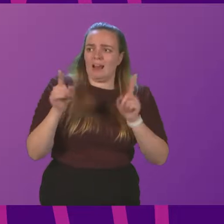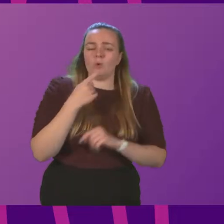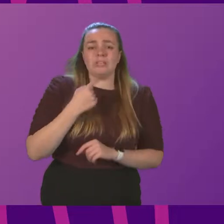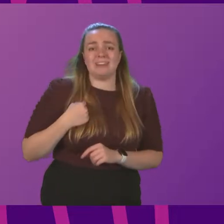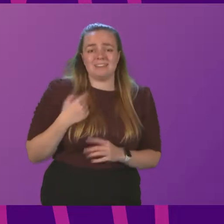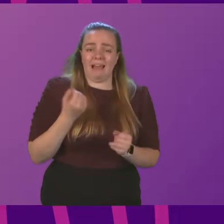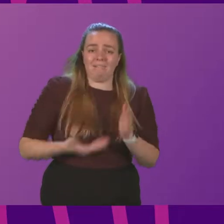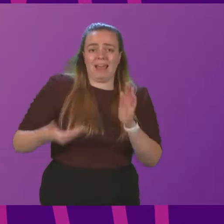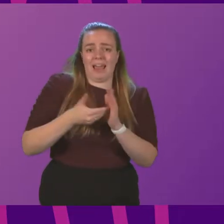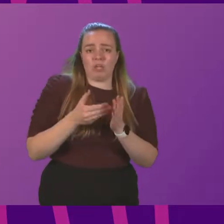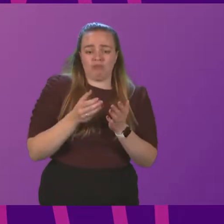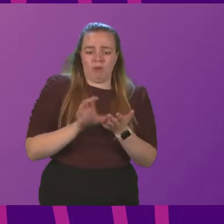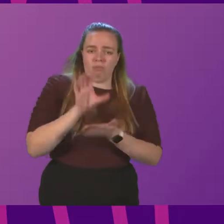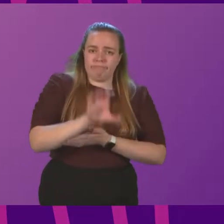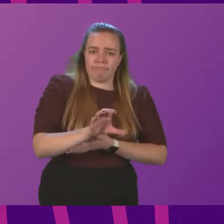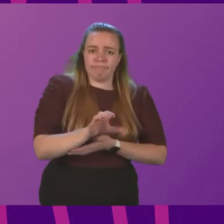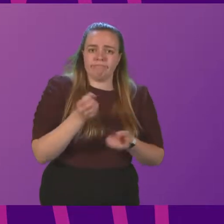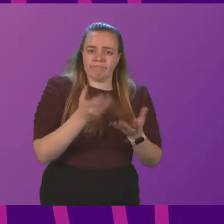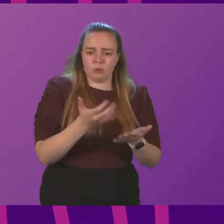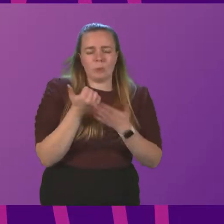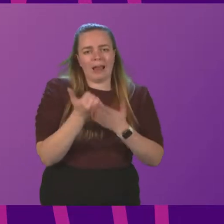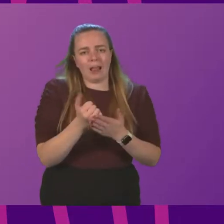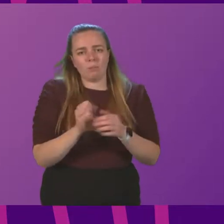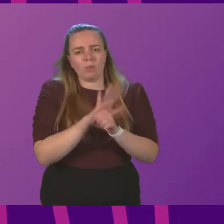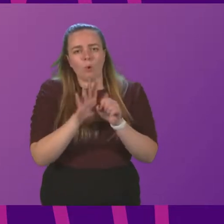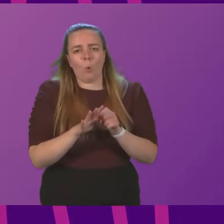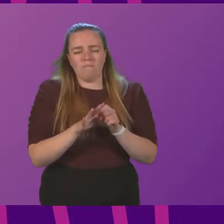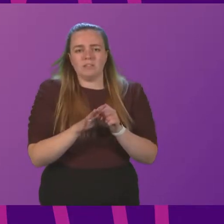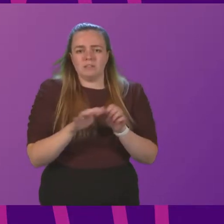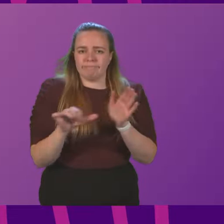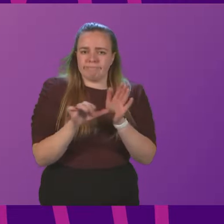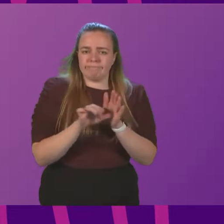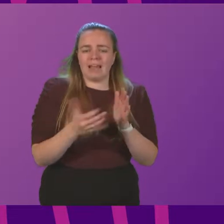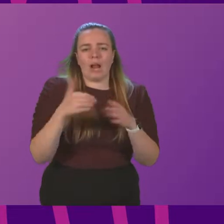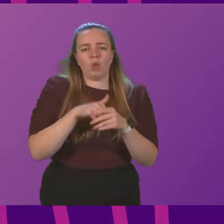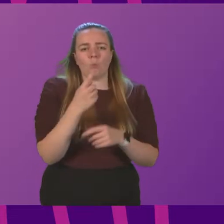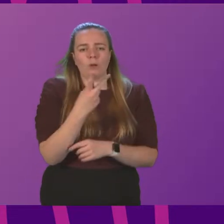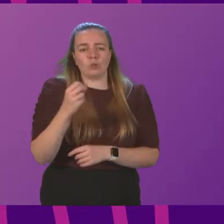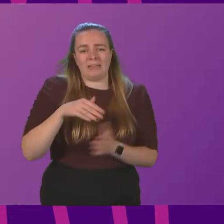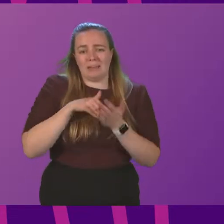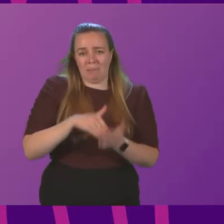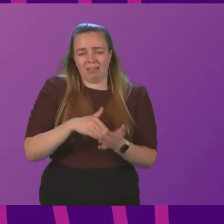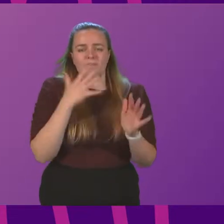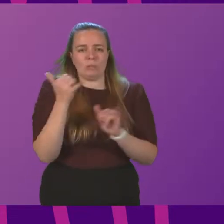additional investment to help with Covid pressures included £120 million for test and protect,